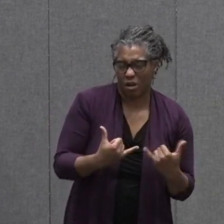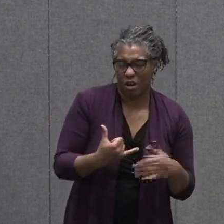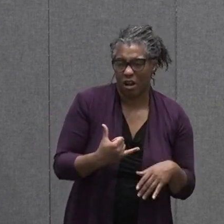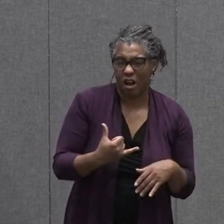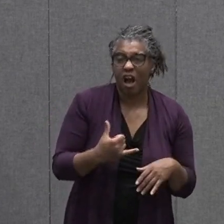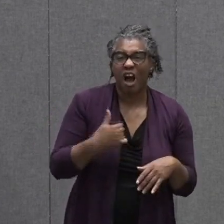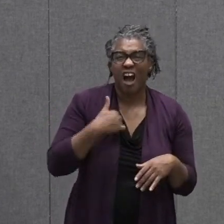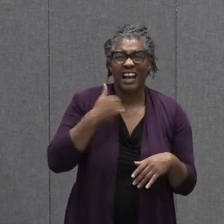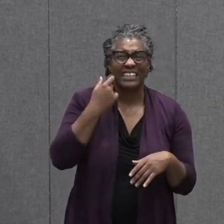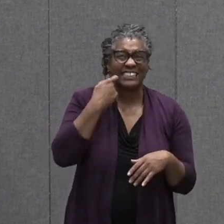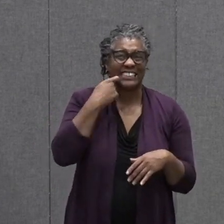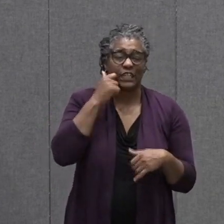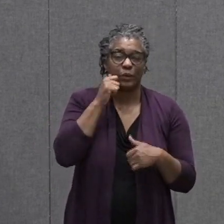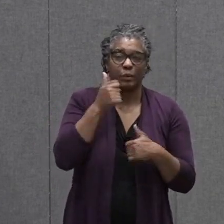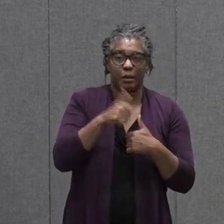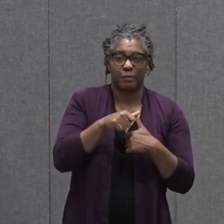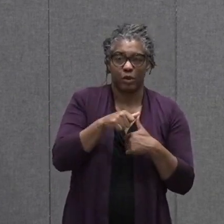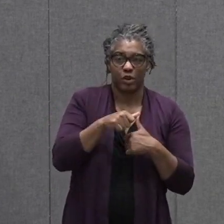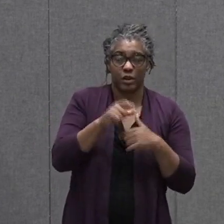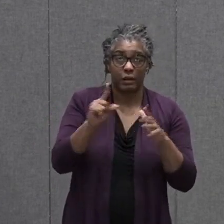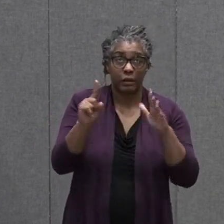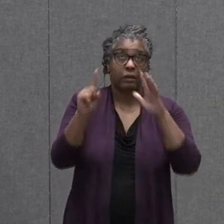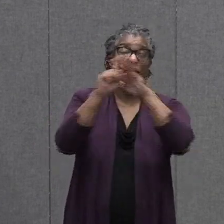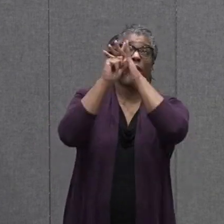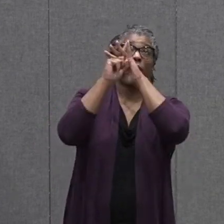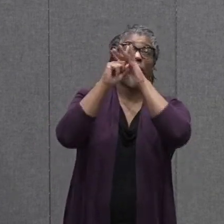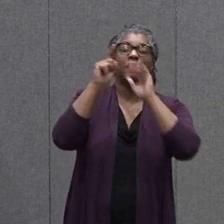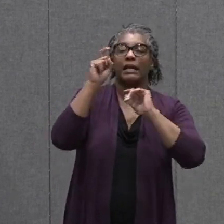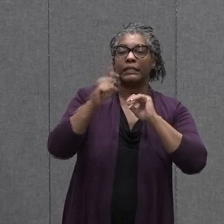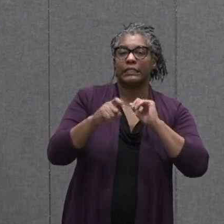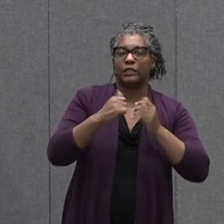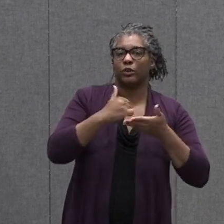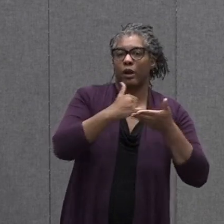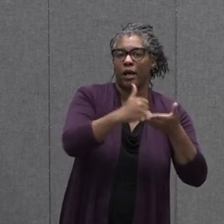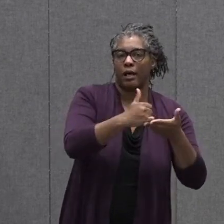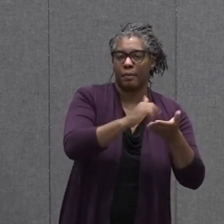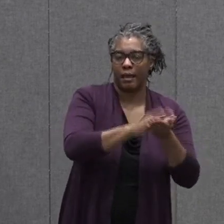with his hot dogs. And I need to go catch up."